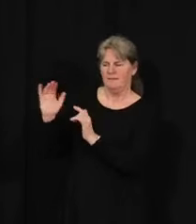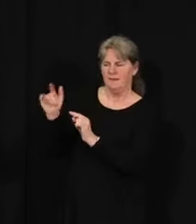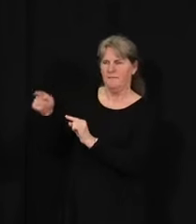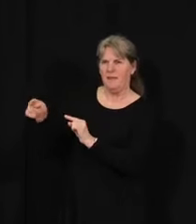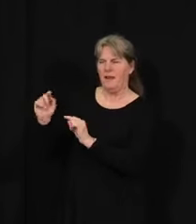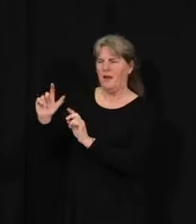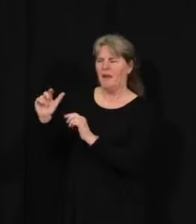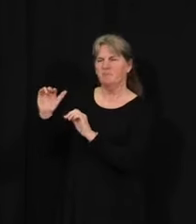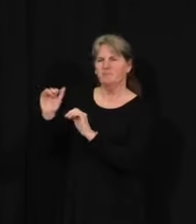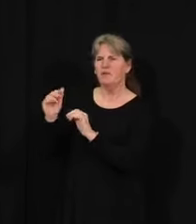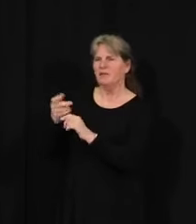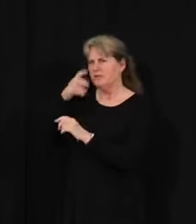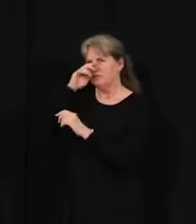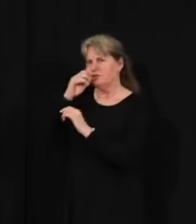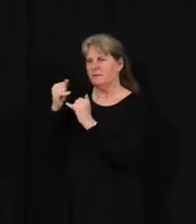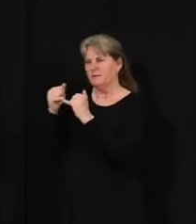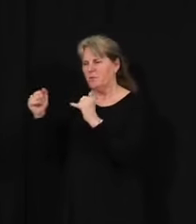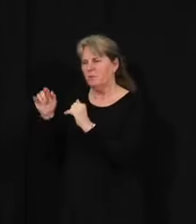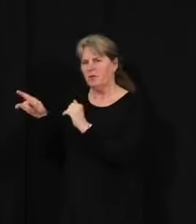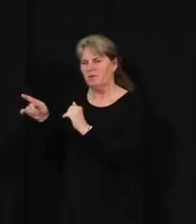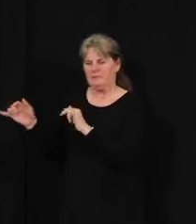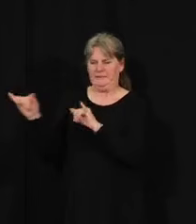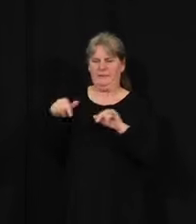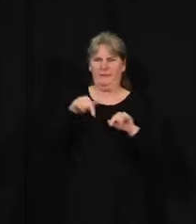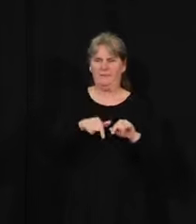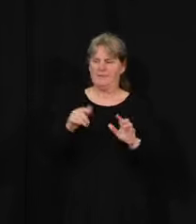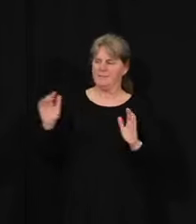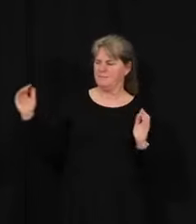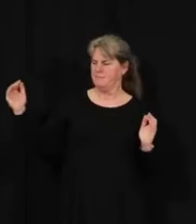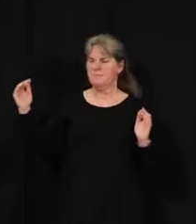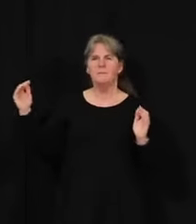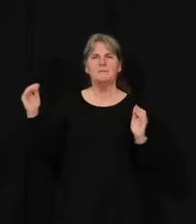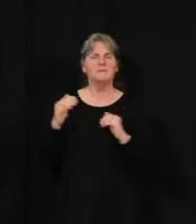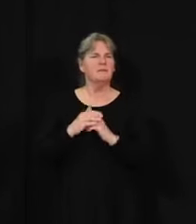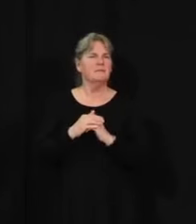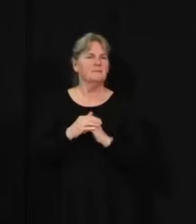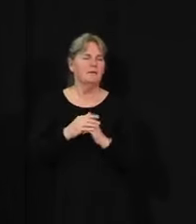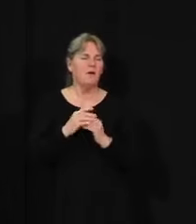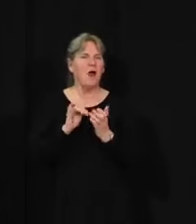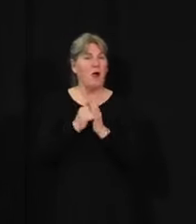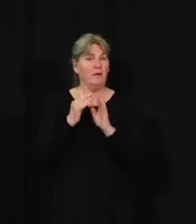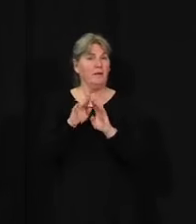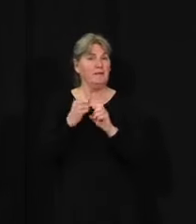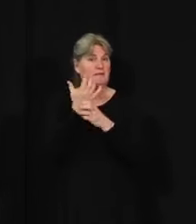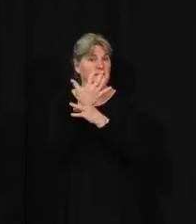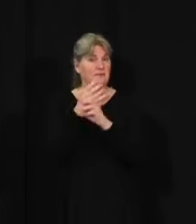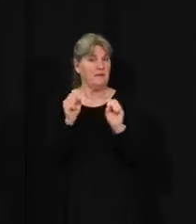gives us the ability to contemplate reopening in a safe way, along with our continued